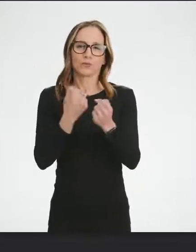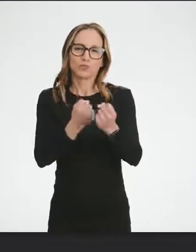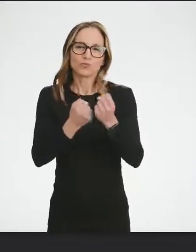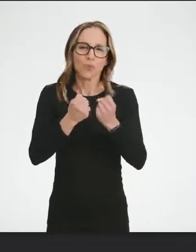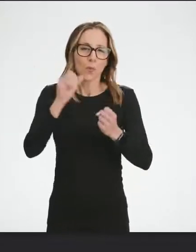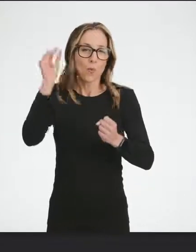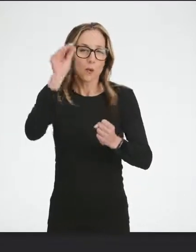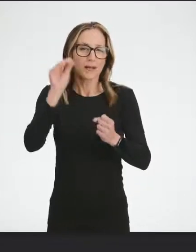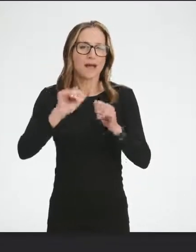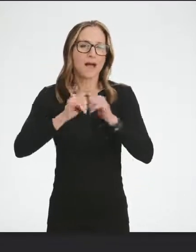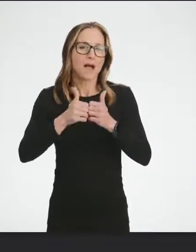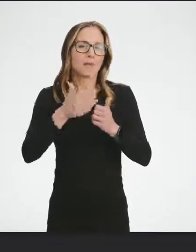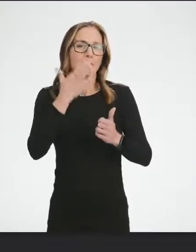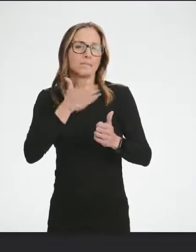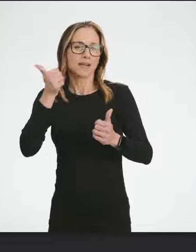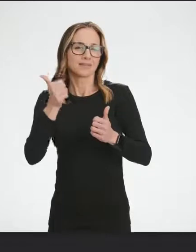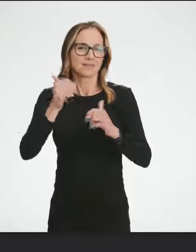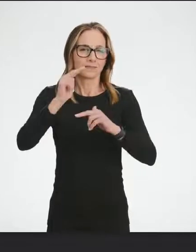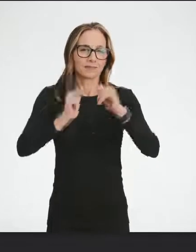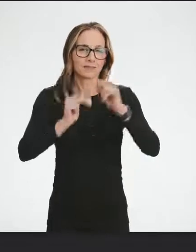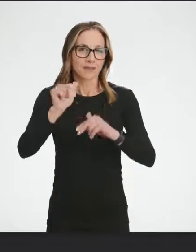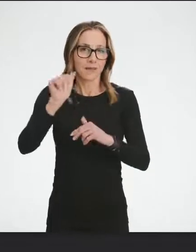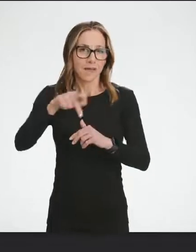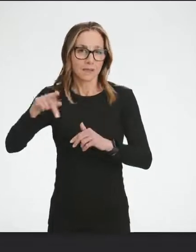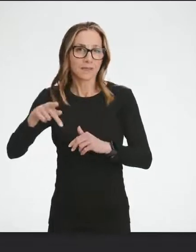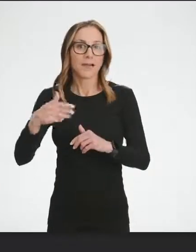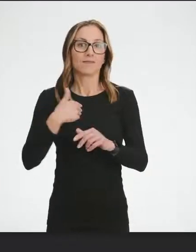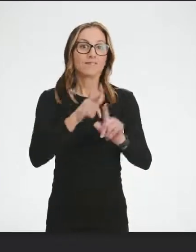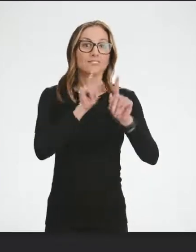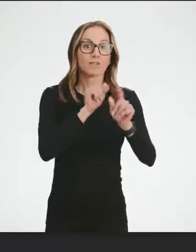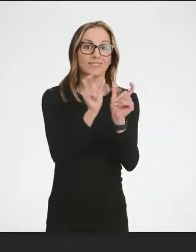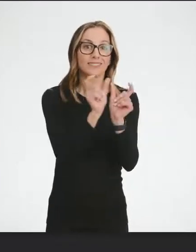It has a declarative syntax that's easy to read and write.